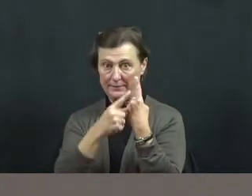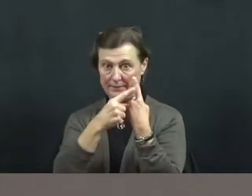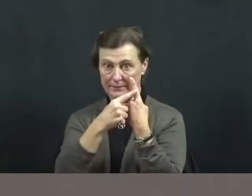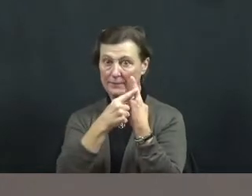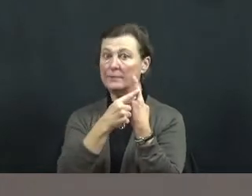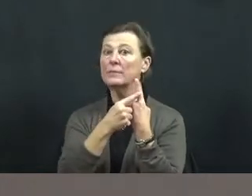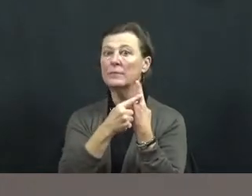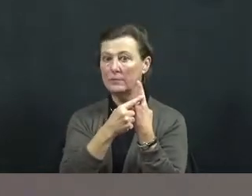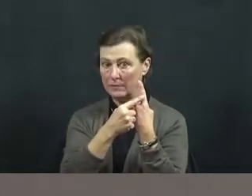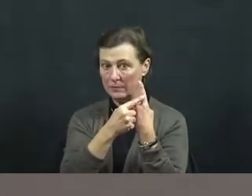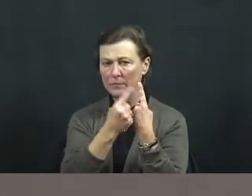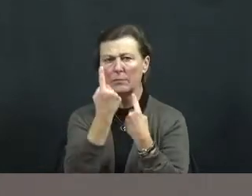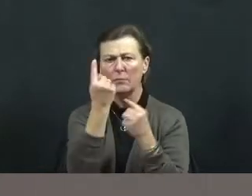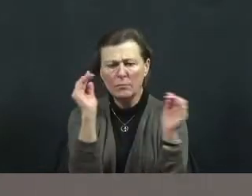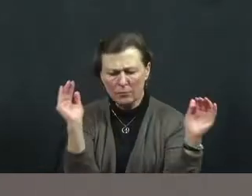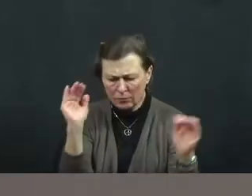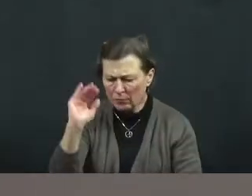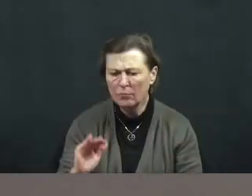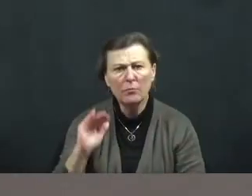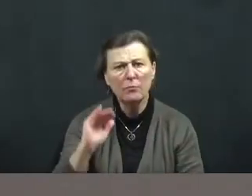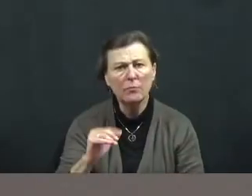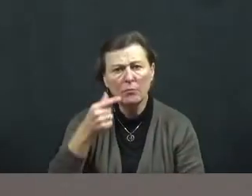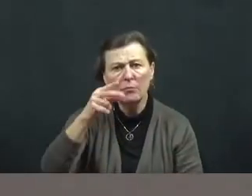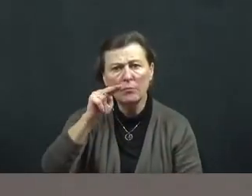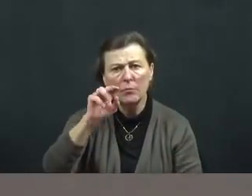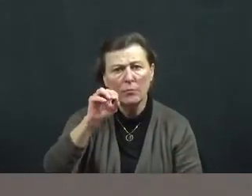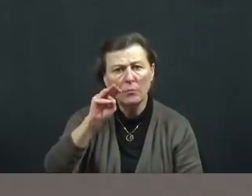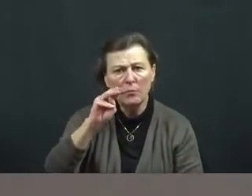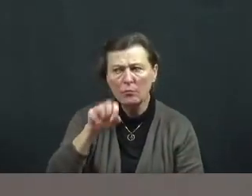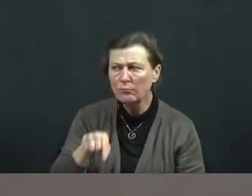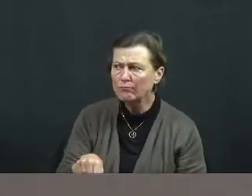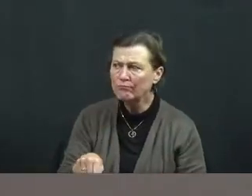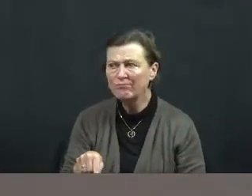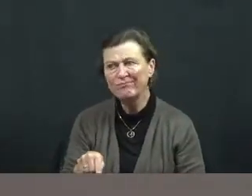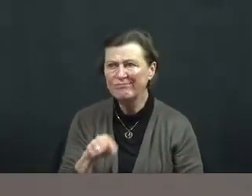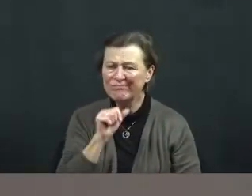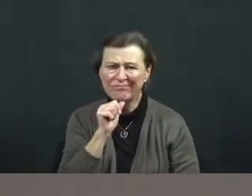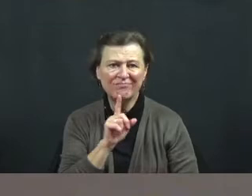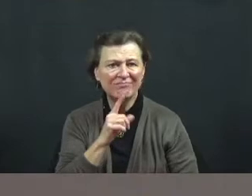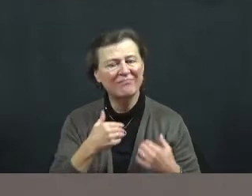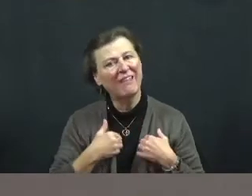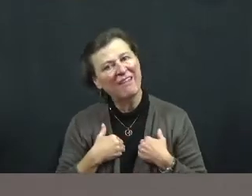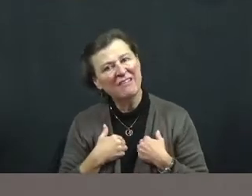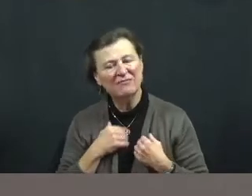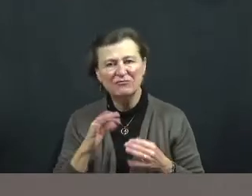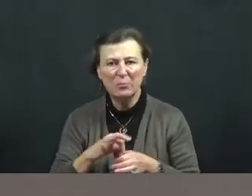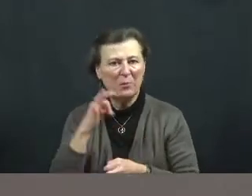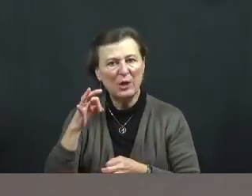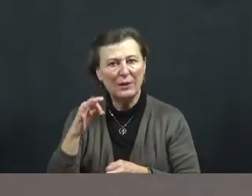There was one little gnome who was not exactly in the festival spirit. His name was Willow.